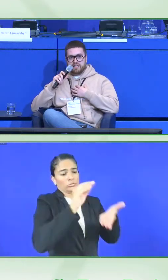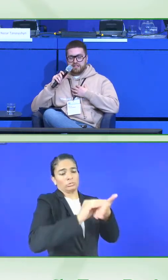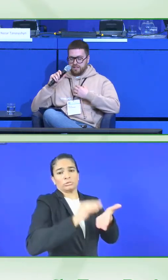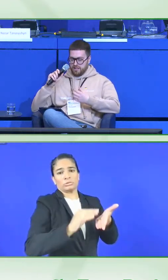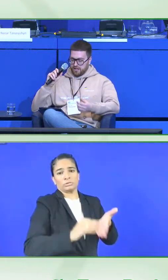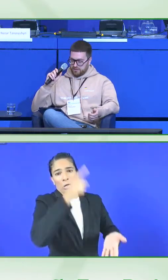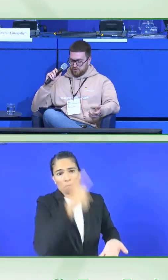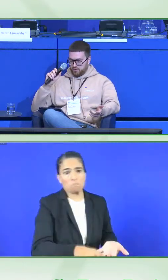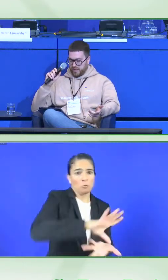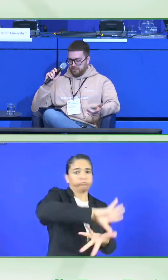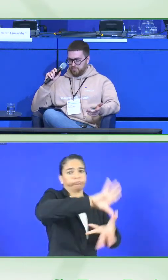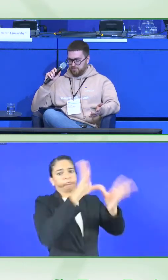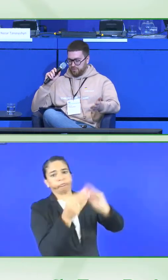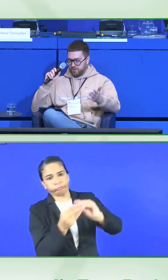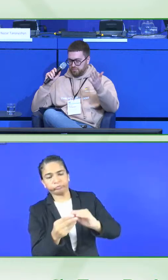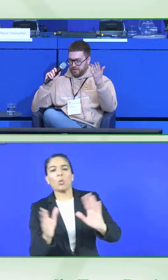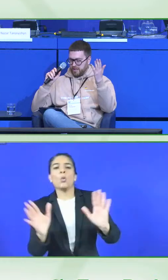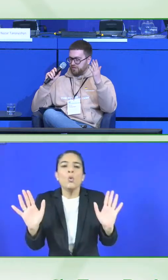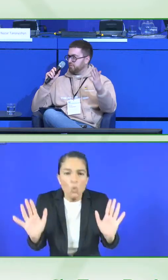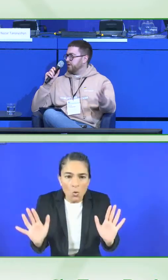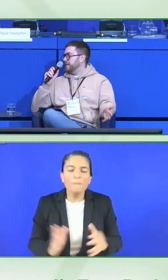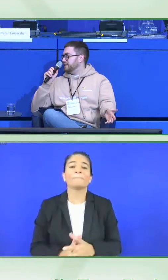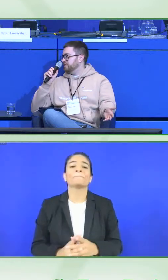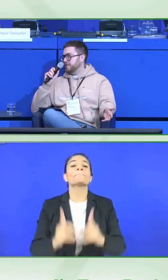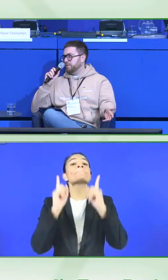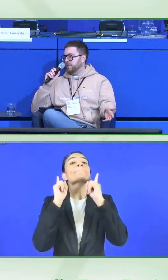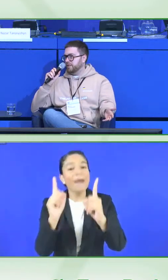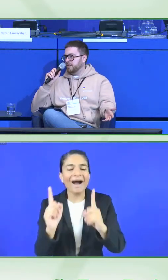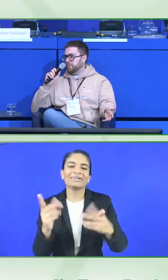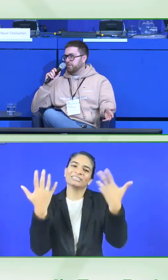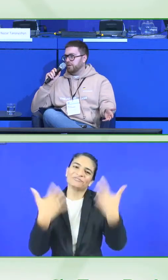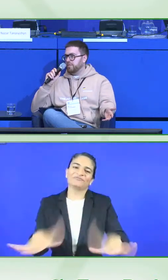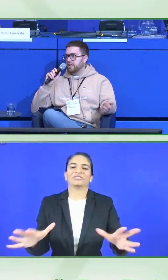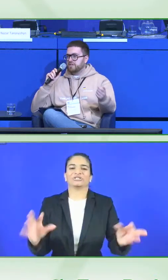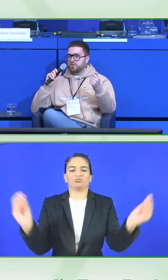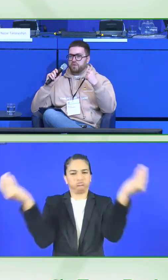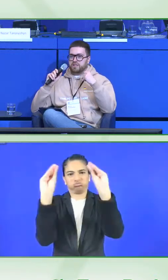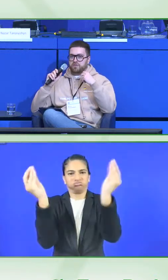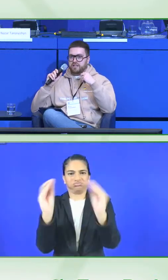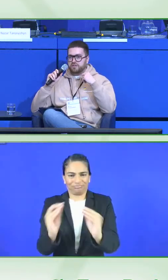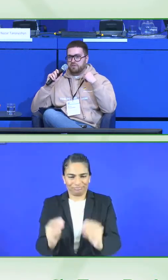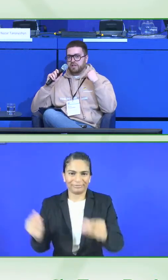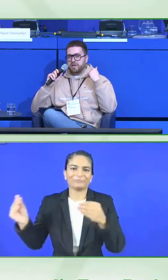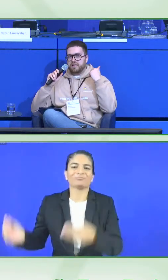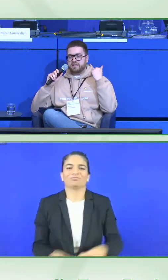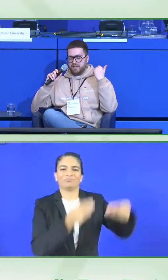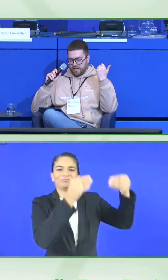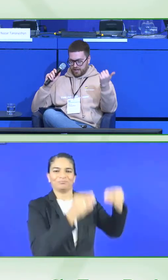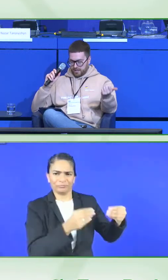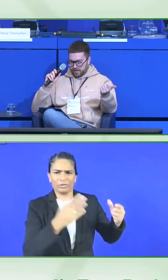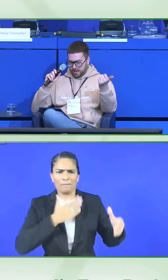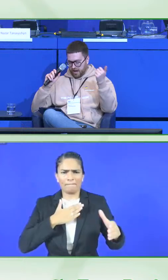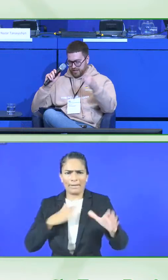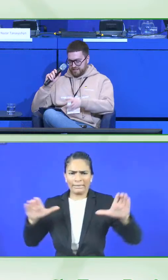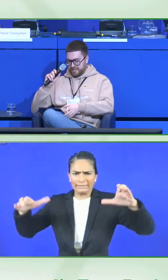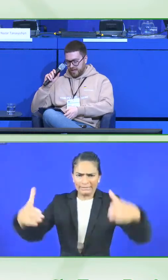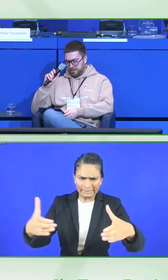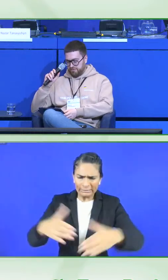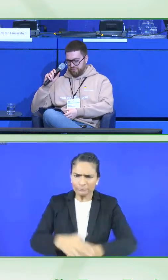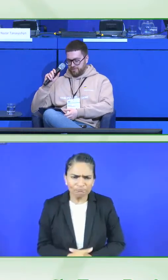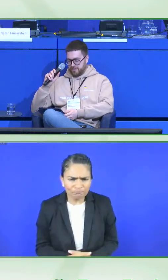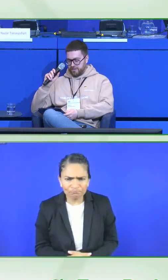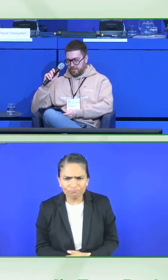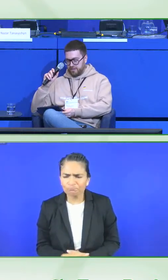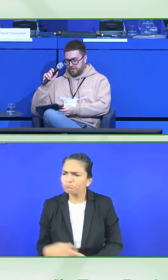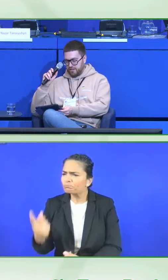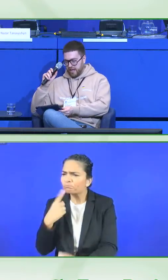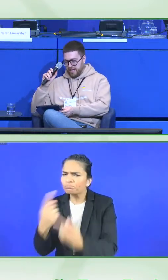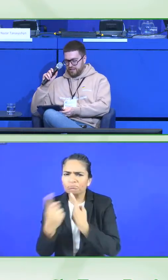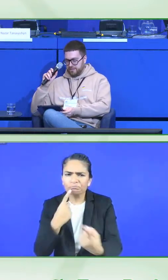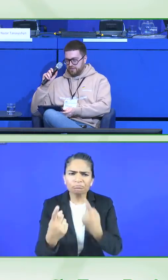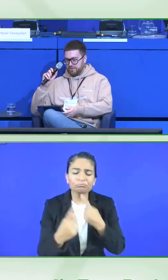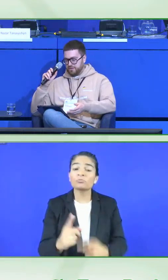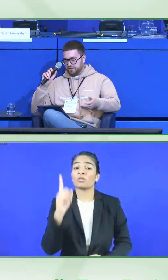You know, the topic is very huge, and we do not have much time, that is why I cannot give